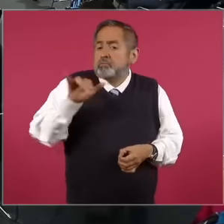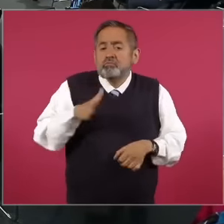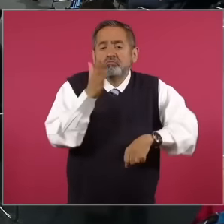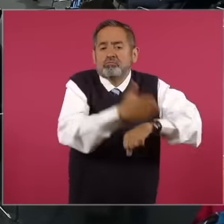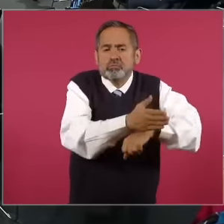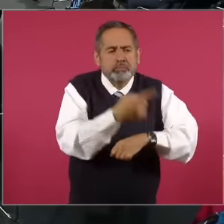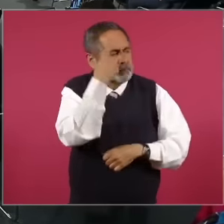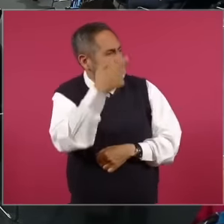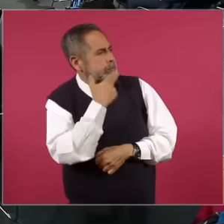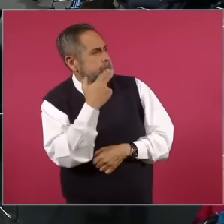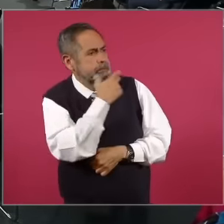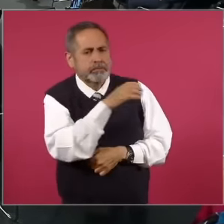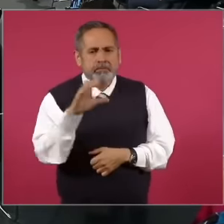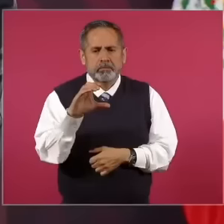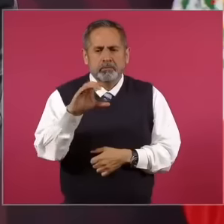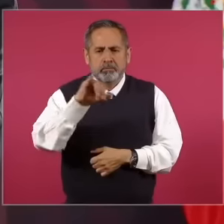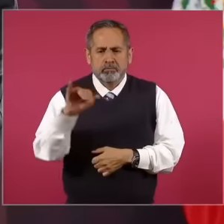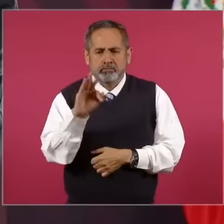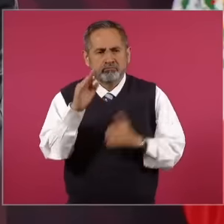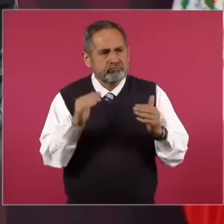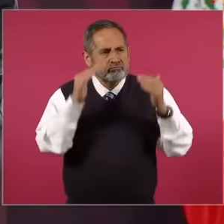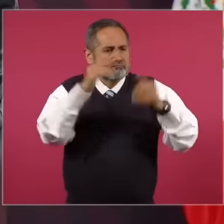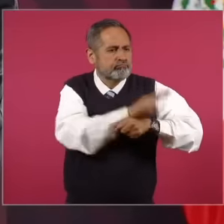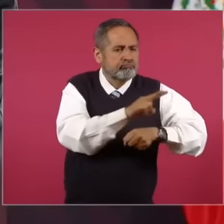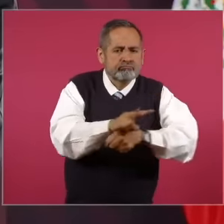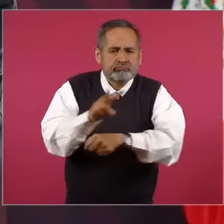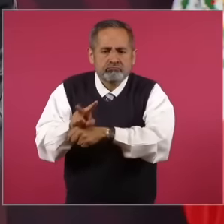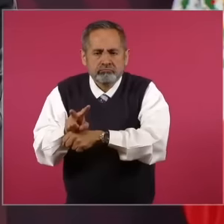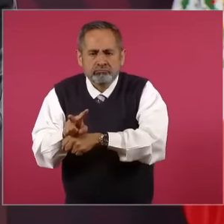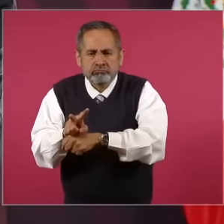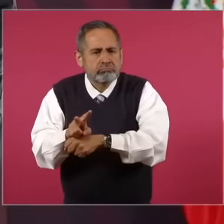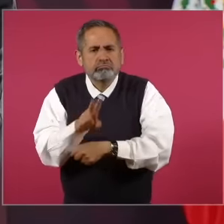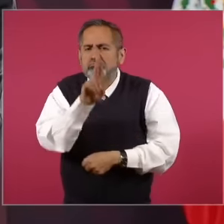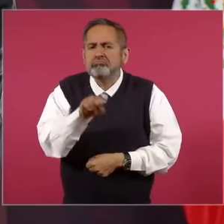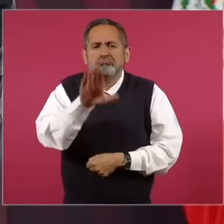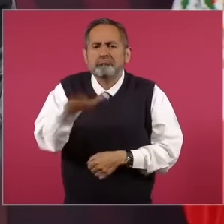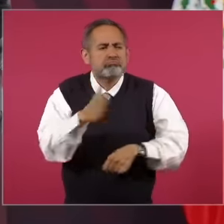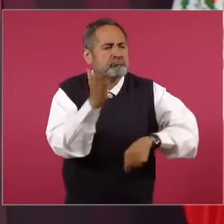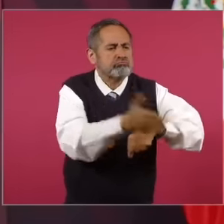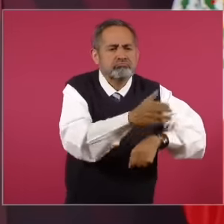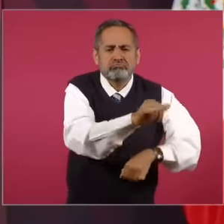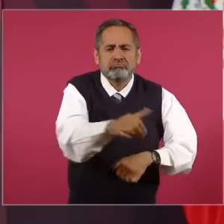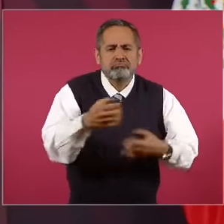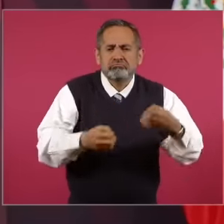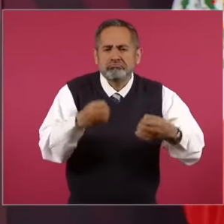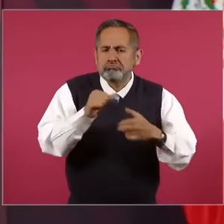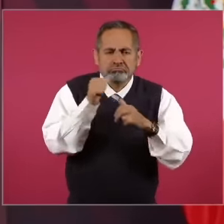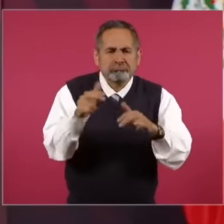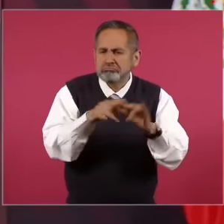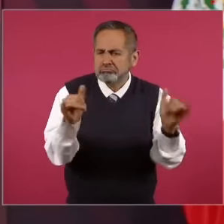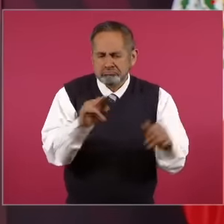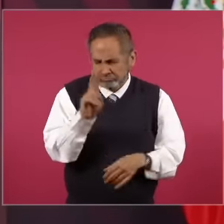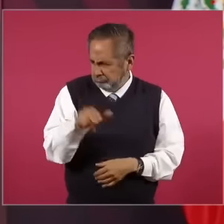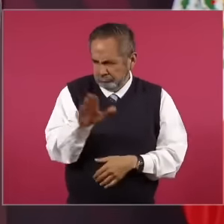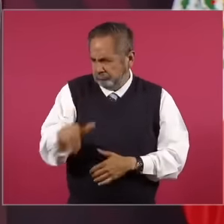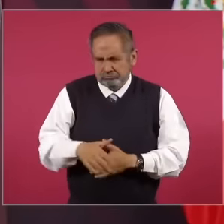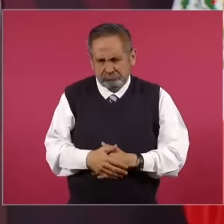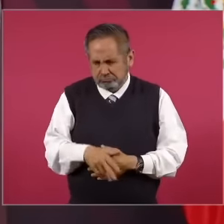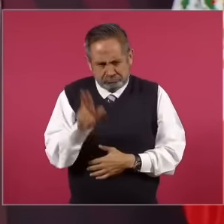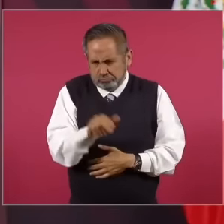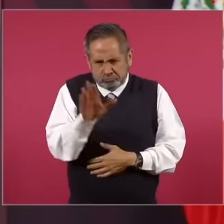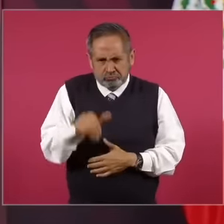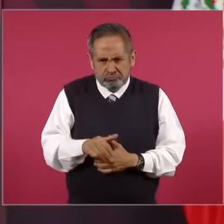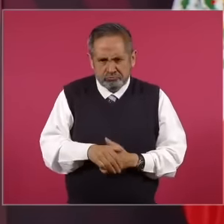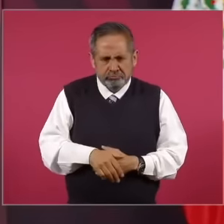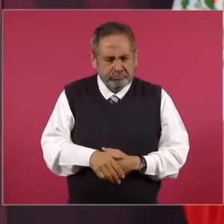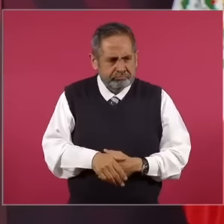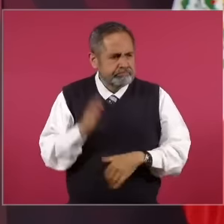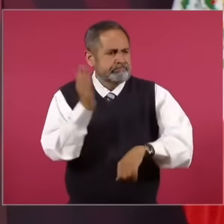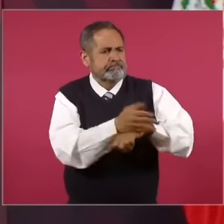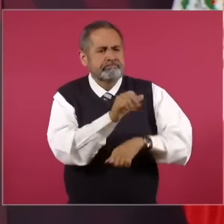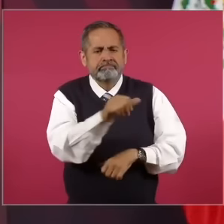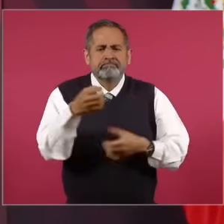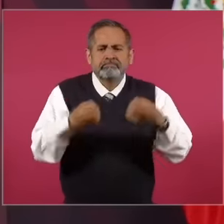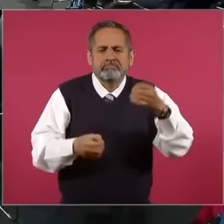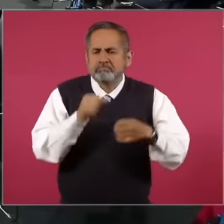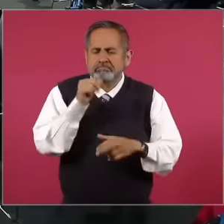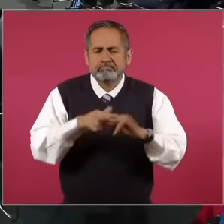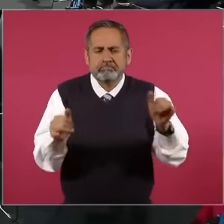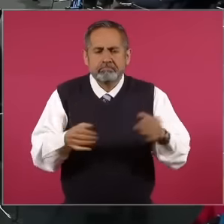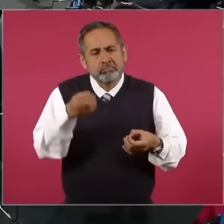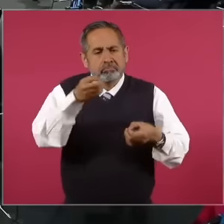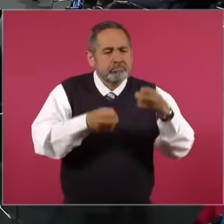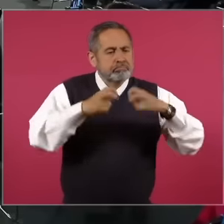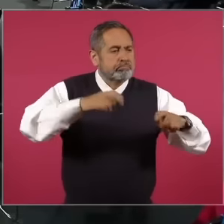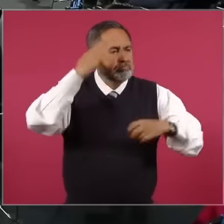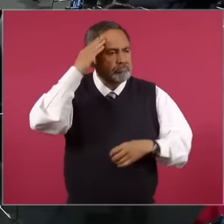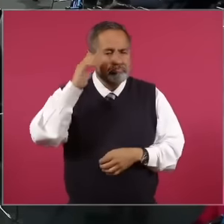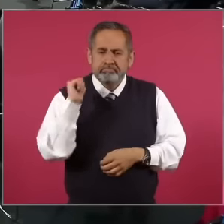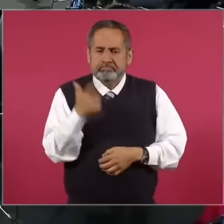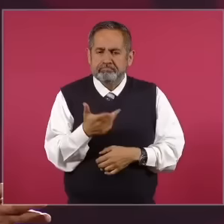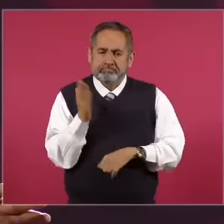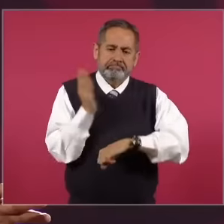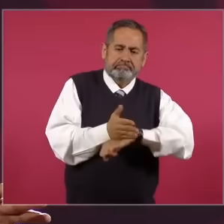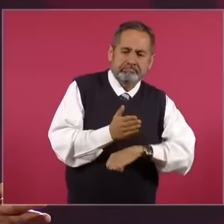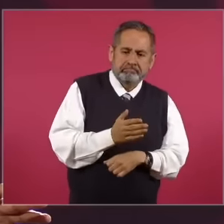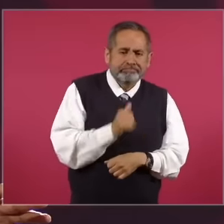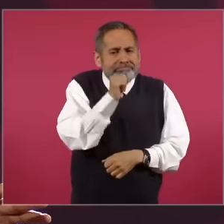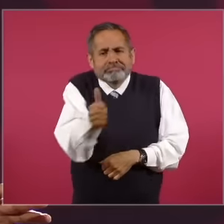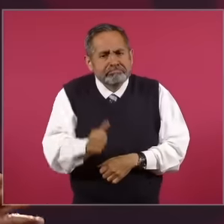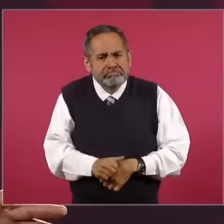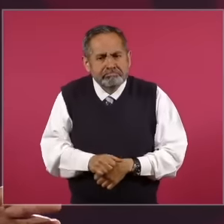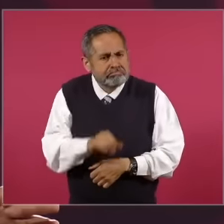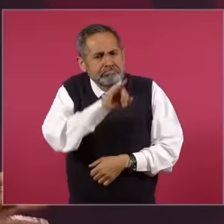judicial council? there is never a sanction to a judge, a magistrate, a minister